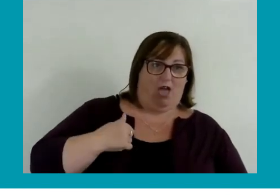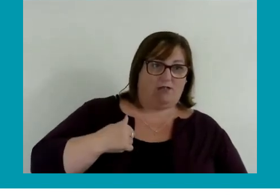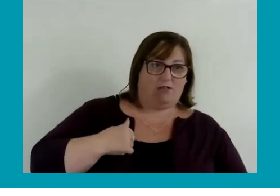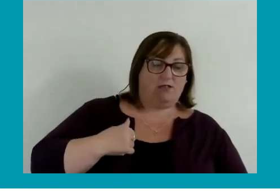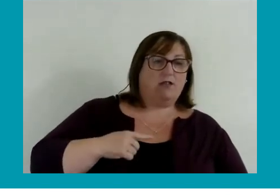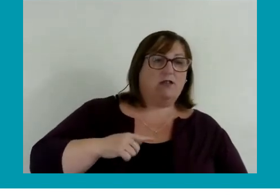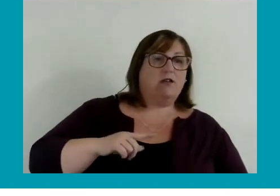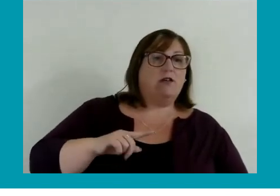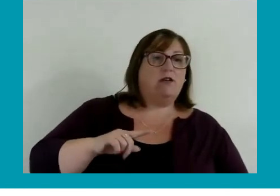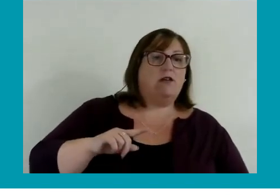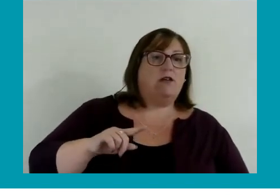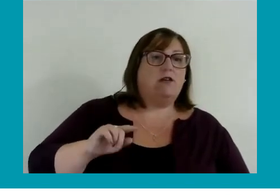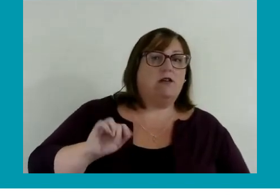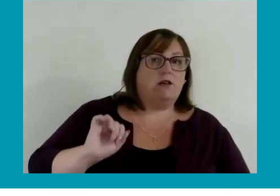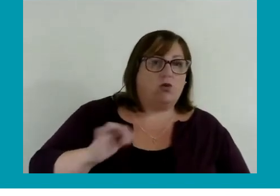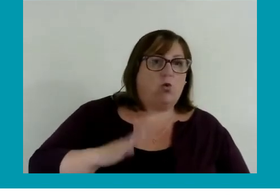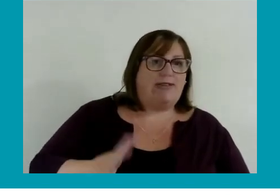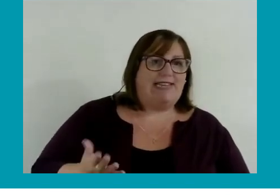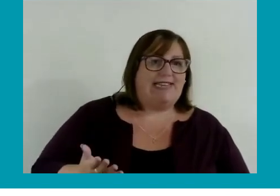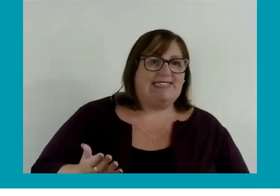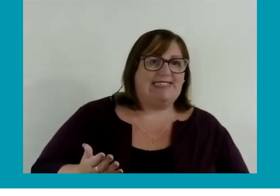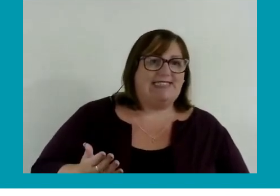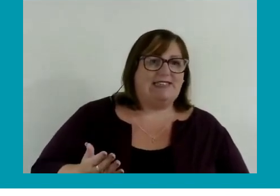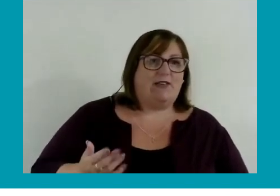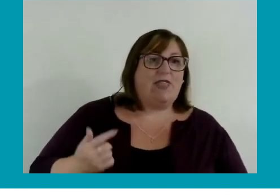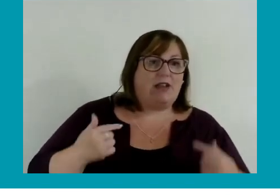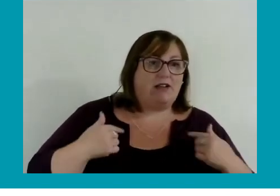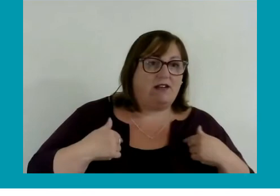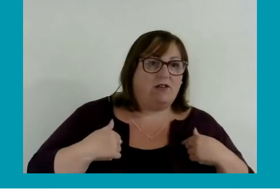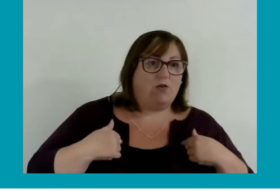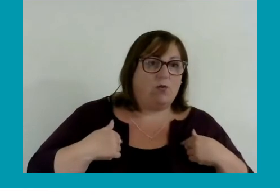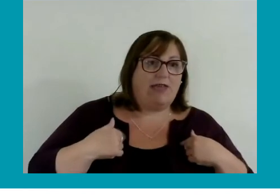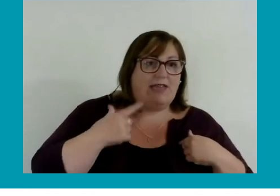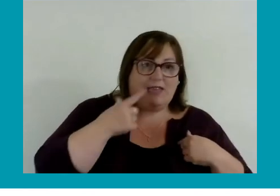what our team are there to do is to put things in place so we level the playing field for everybody